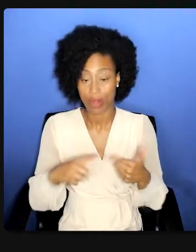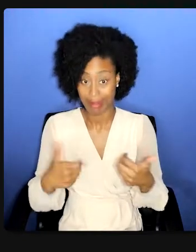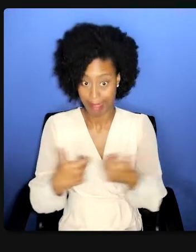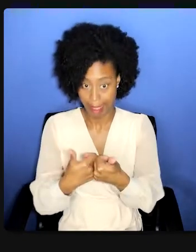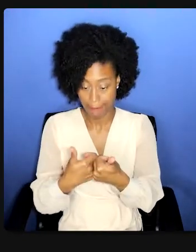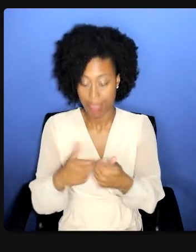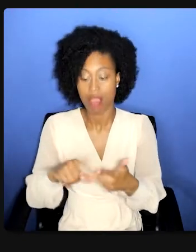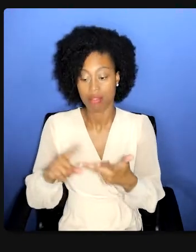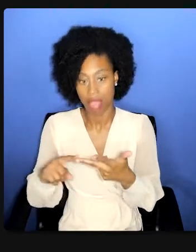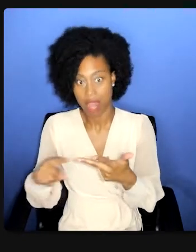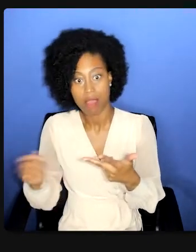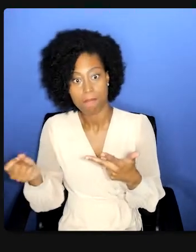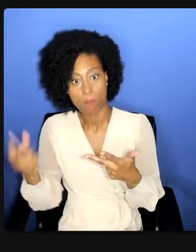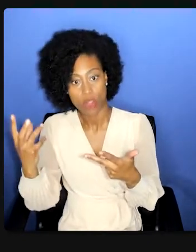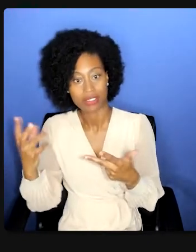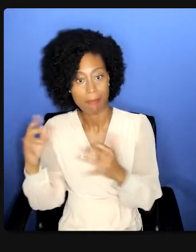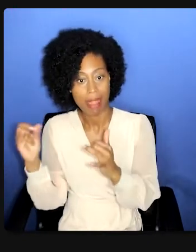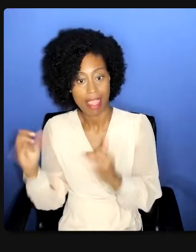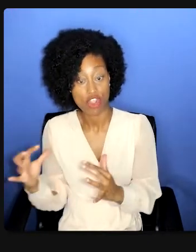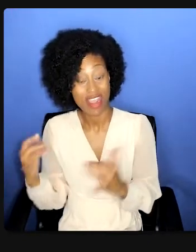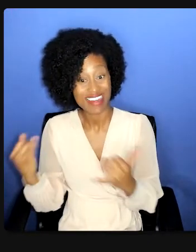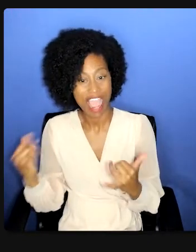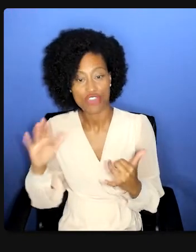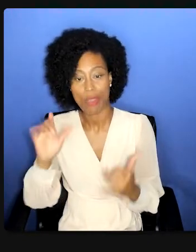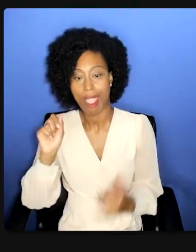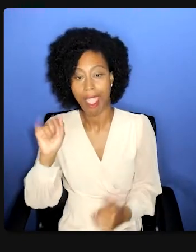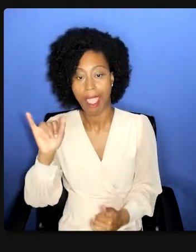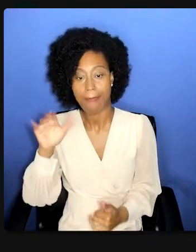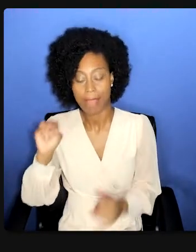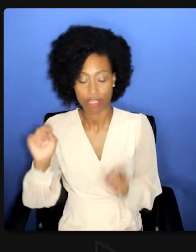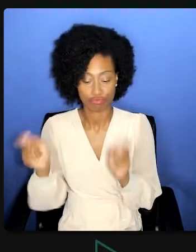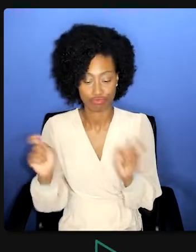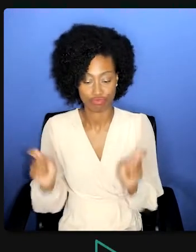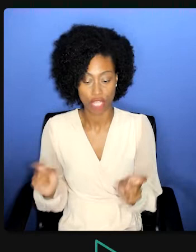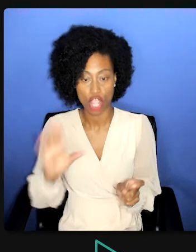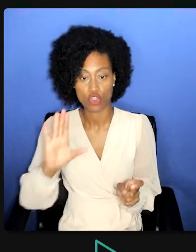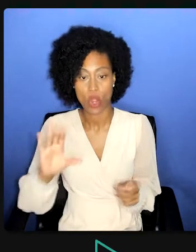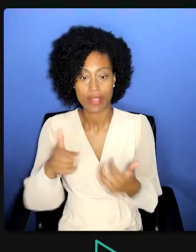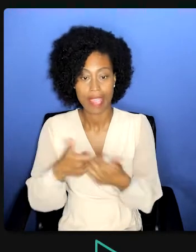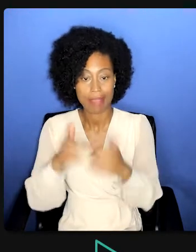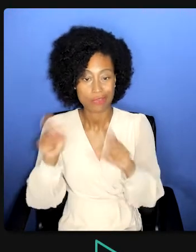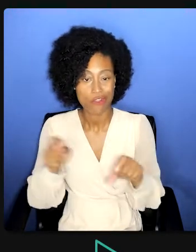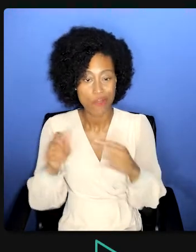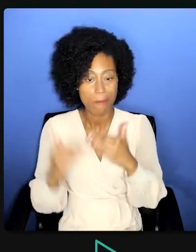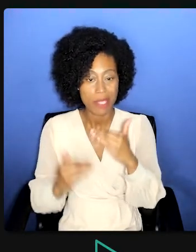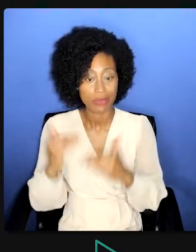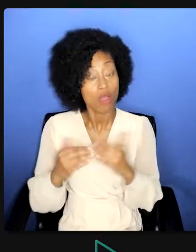Here is the place where you can administer your game's several builds. Let's try to create a new build.